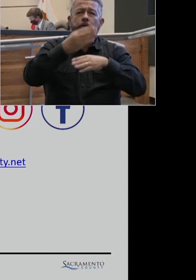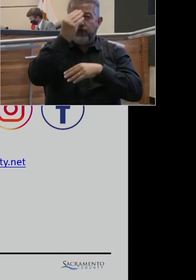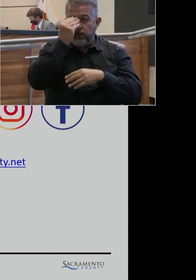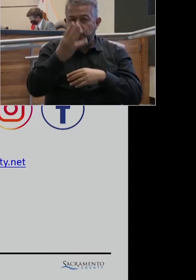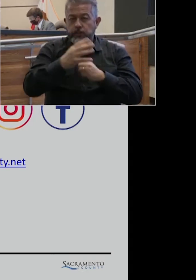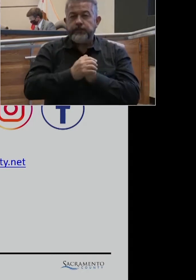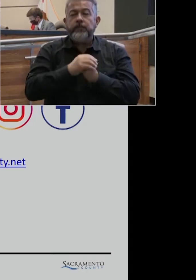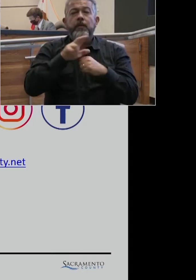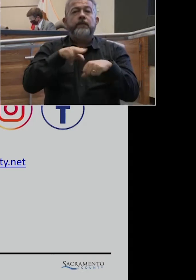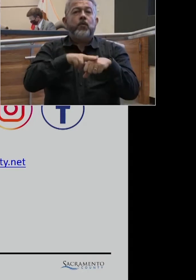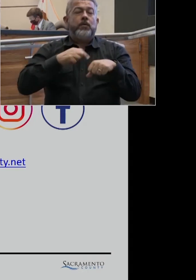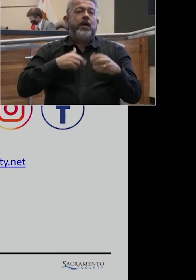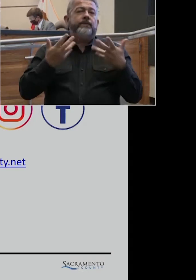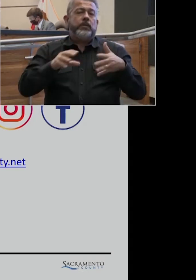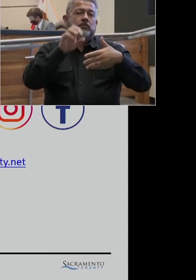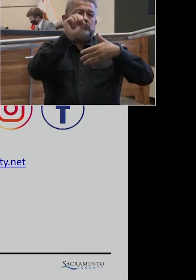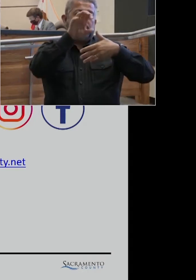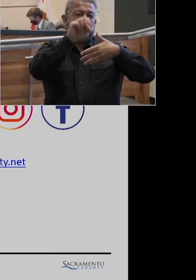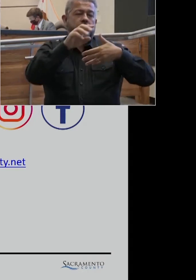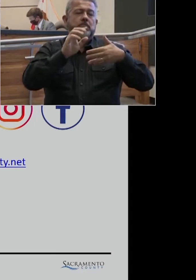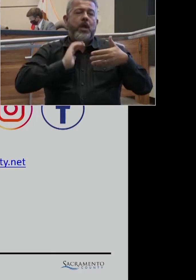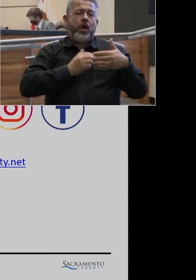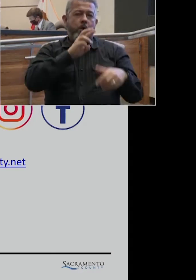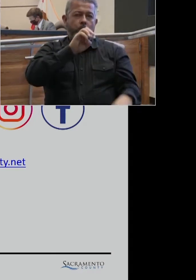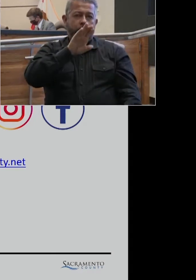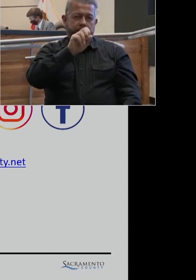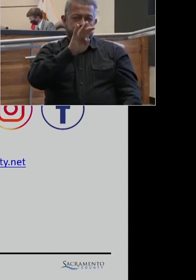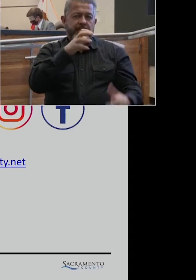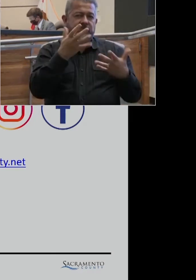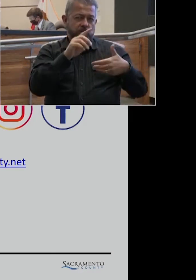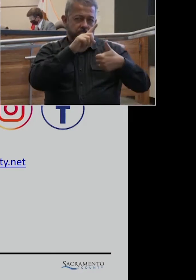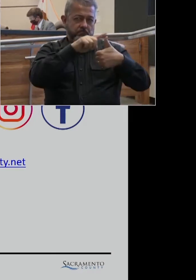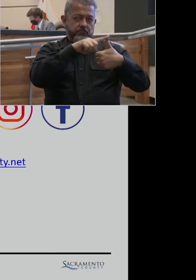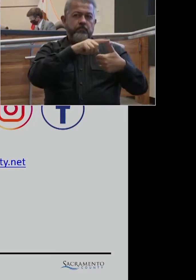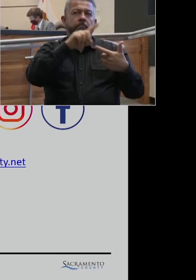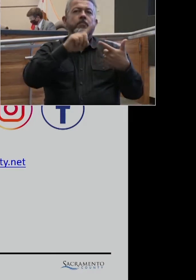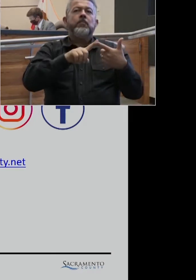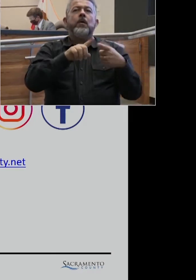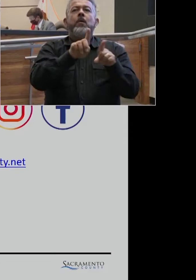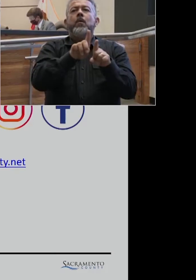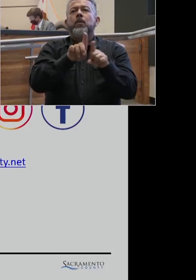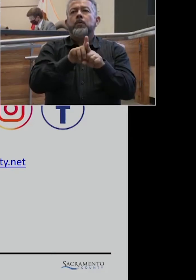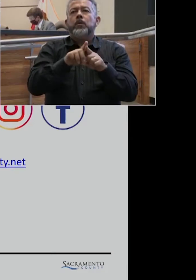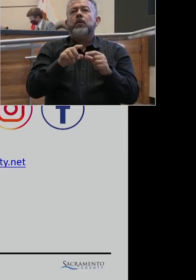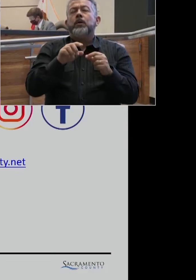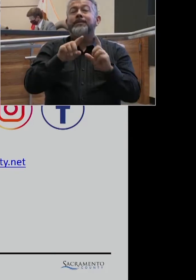DISSEMINATE INFORMATION. I HAVE MENTIONED THE DEDICATED I HAVE MENTIONED THE DEDICATED WEBSITE AND SOCIAL MEDIA ARE WEBSITE AND SOCIAL MEDIA ARE EFFECTIVE TO GET MESSAGING OUT